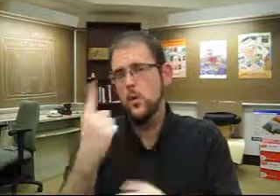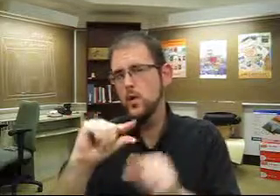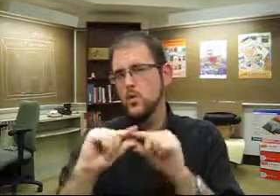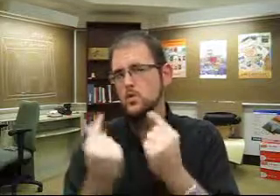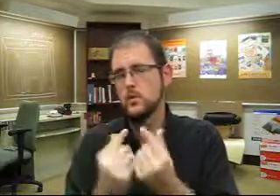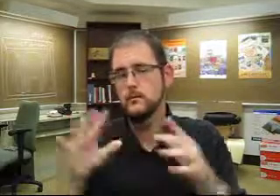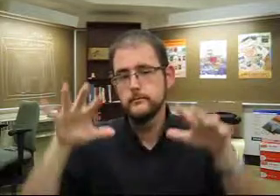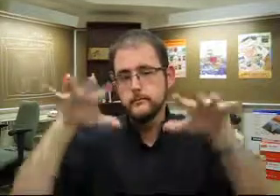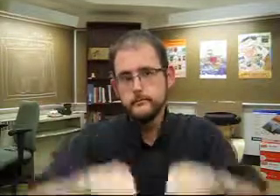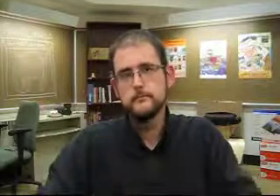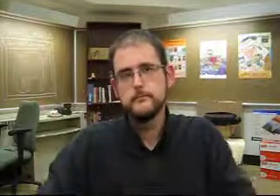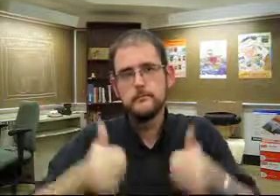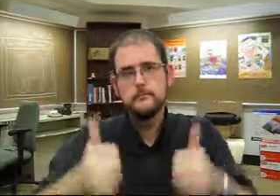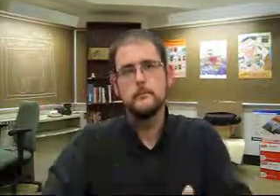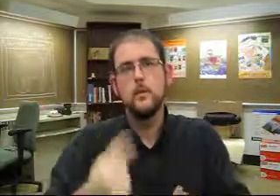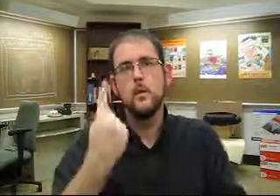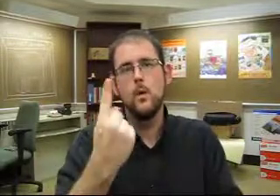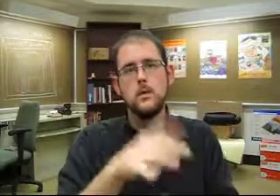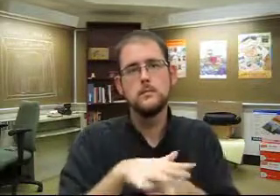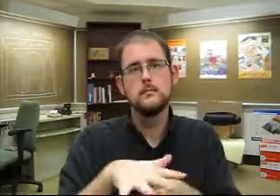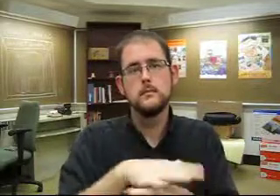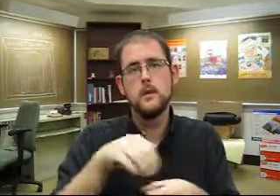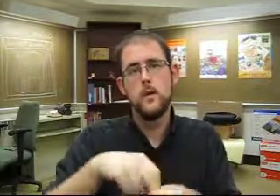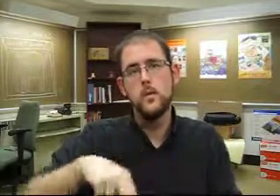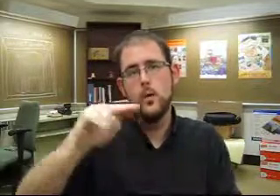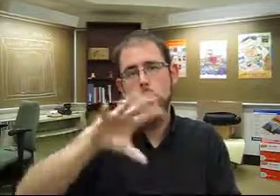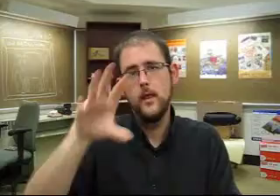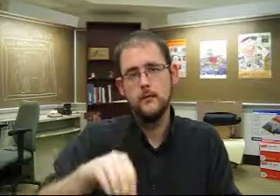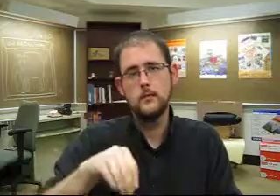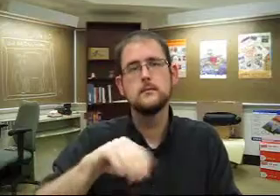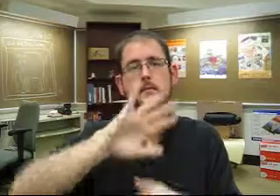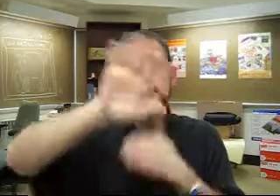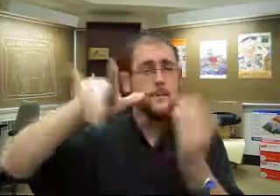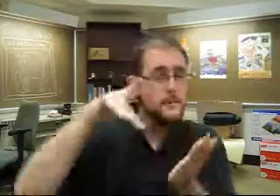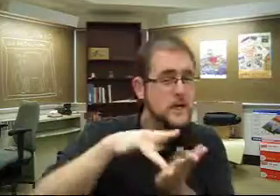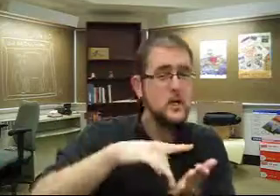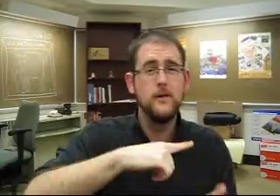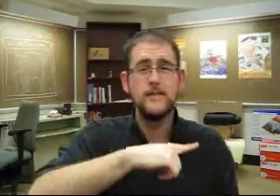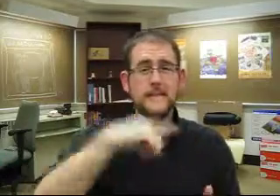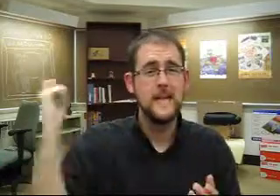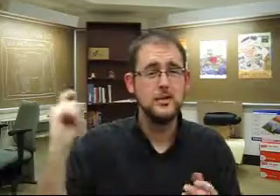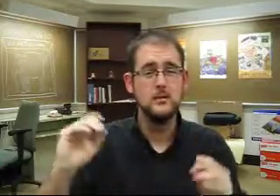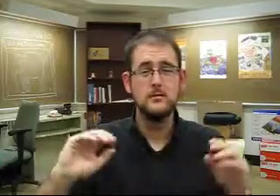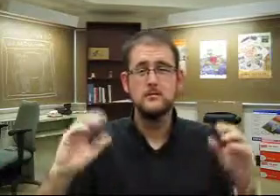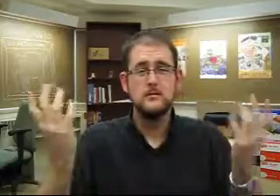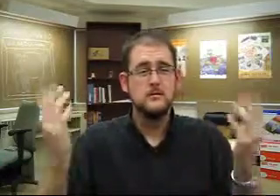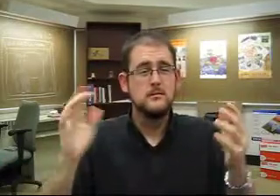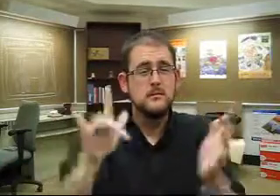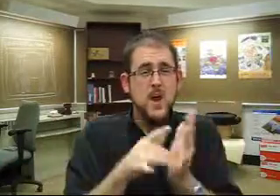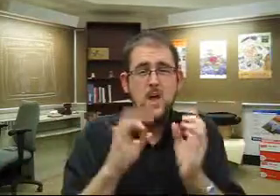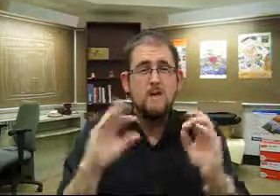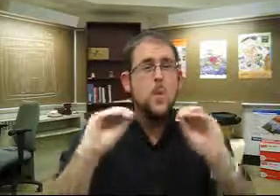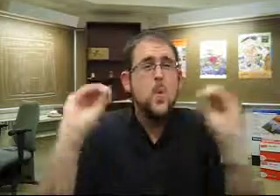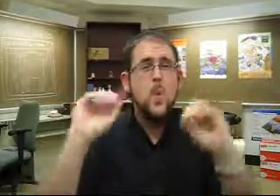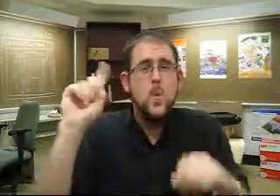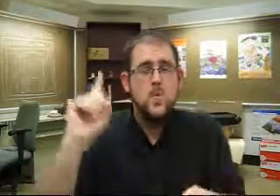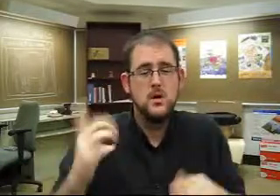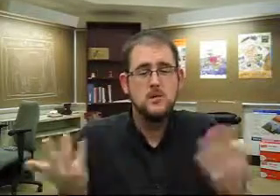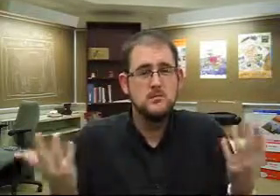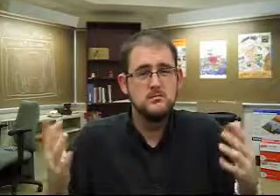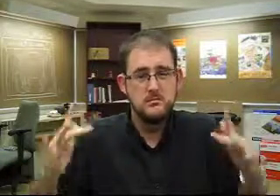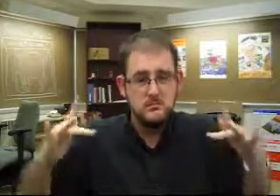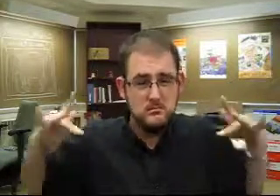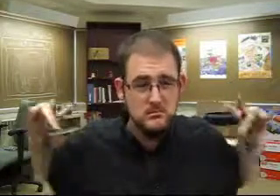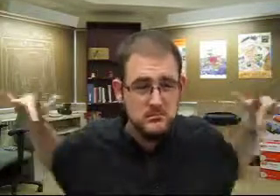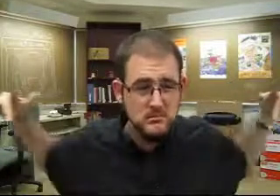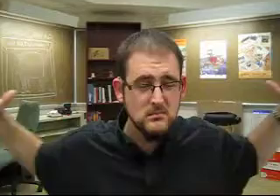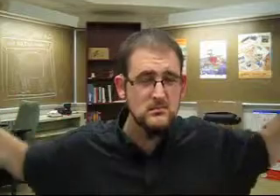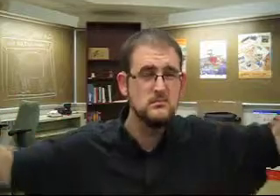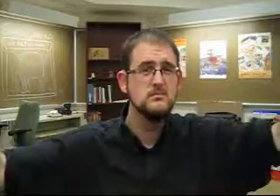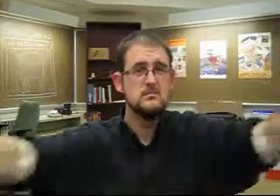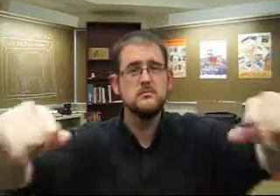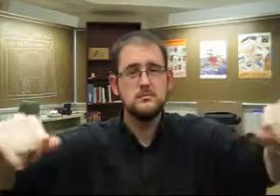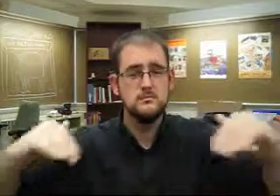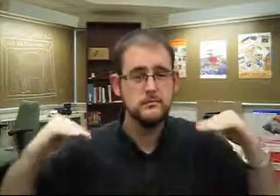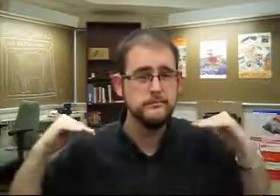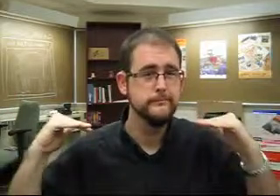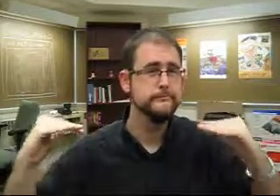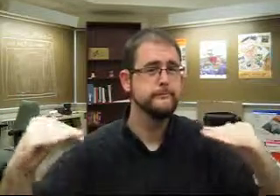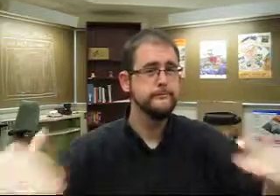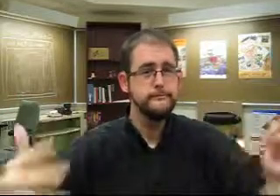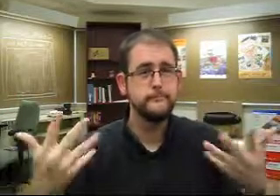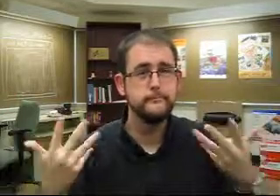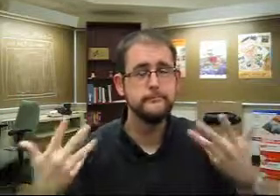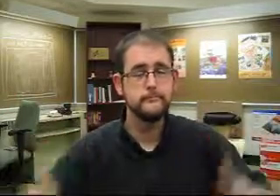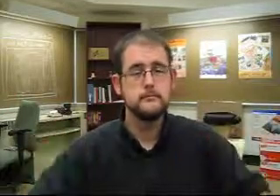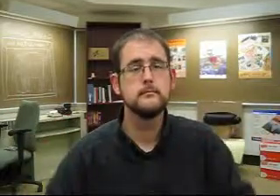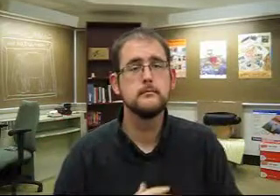In the book, one clan settled in the middle of the desert, basically the middle of nowhere,